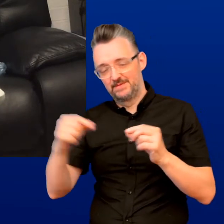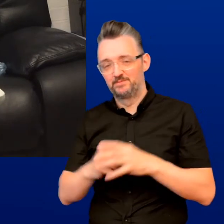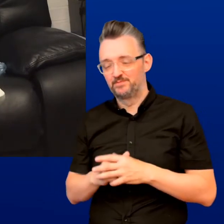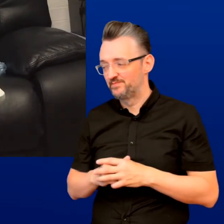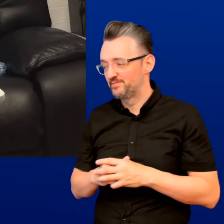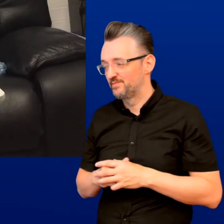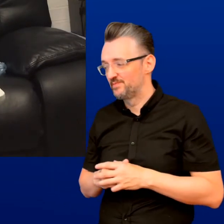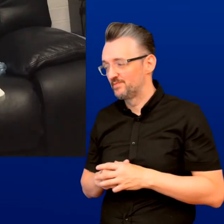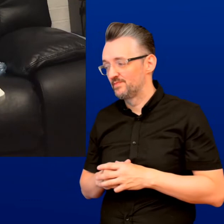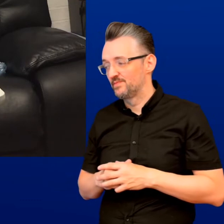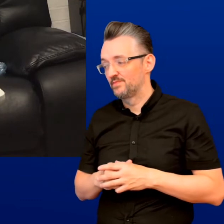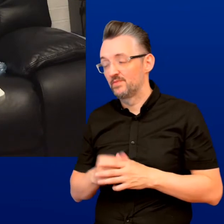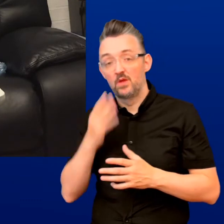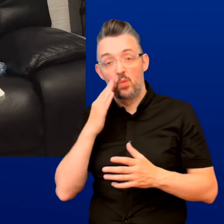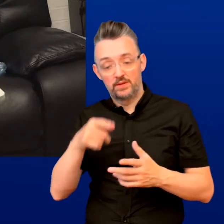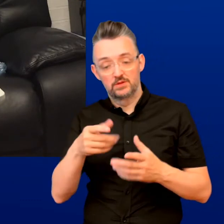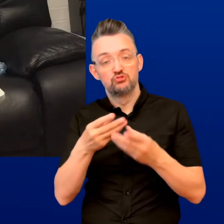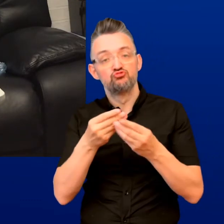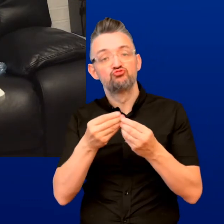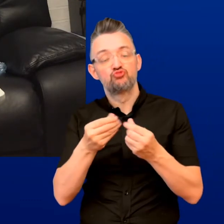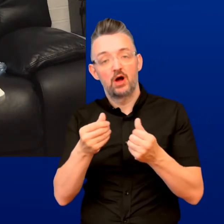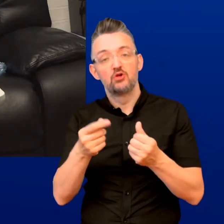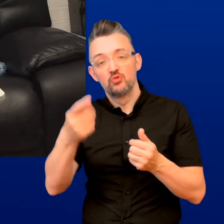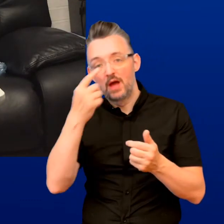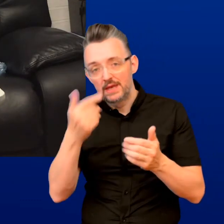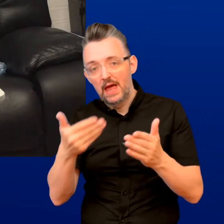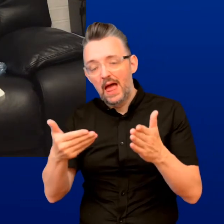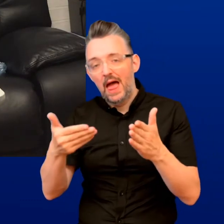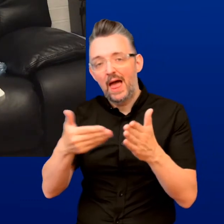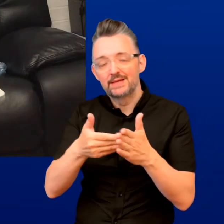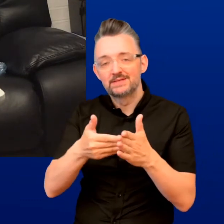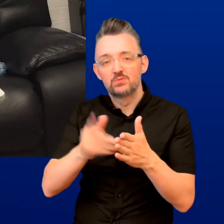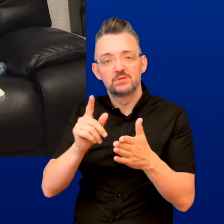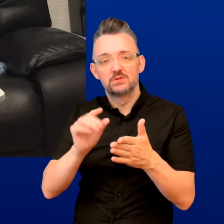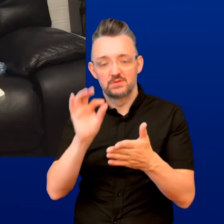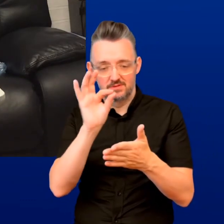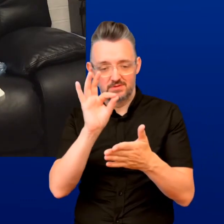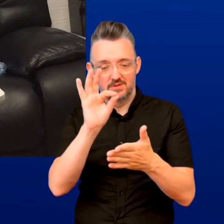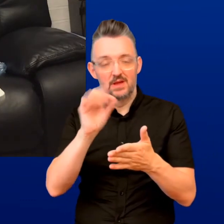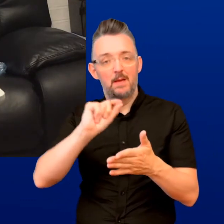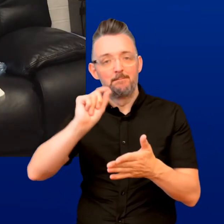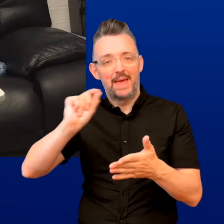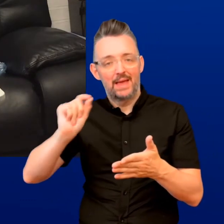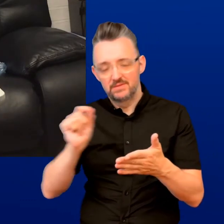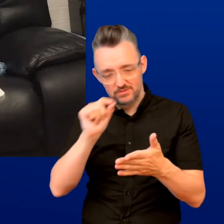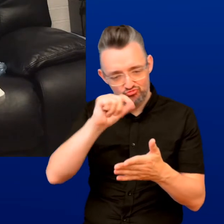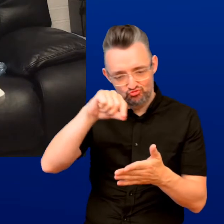When your stencil is dry you can always add additional